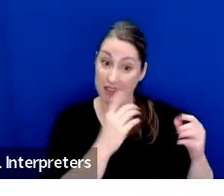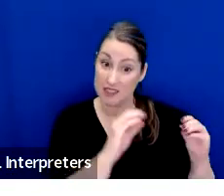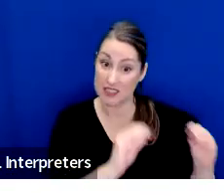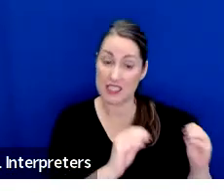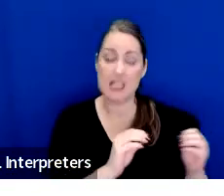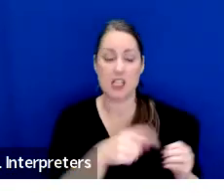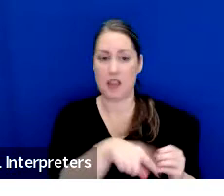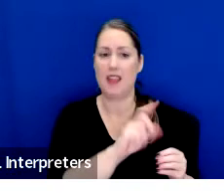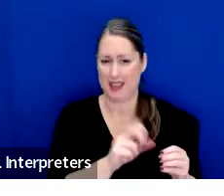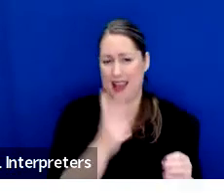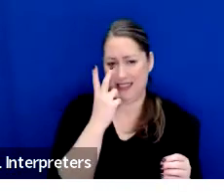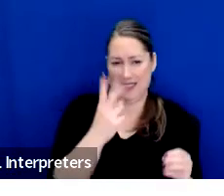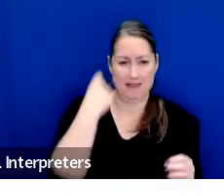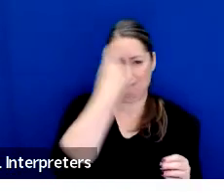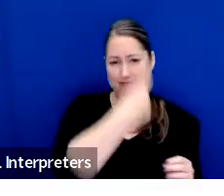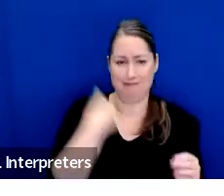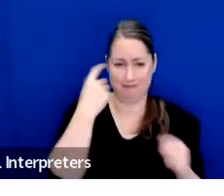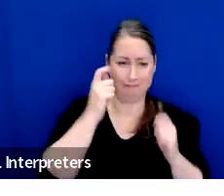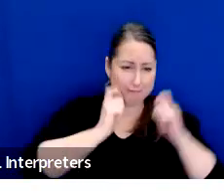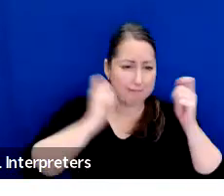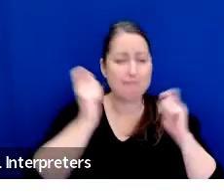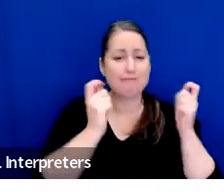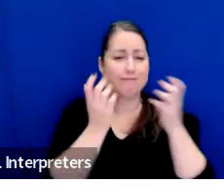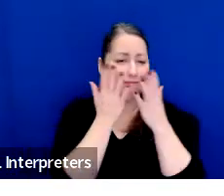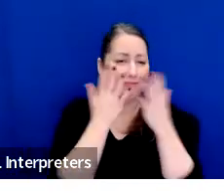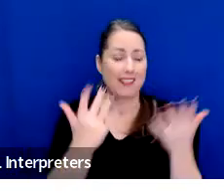They catch that and they also get excited about it. Okay.